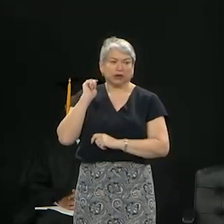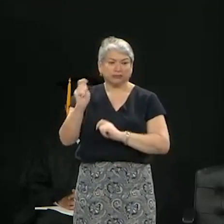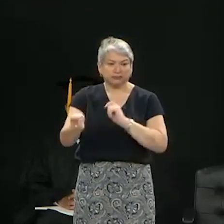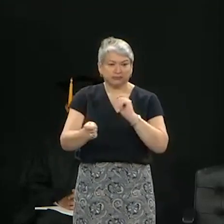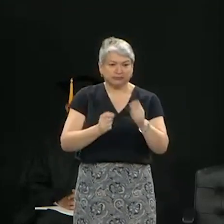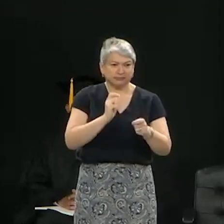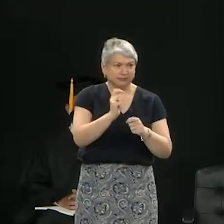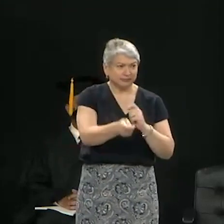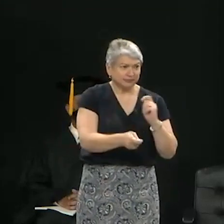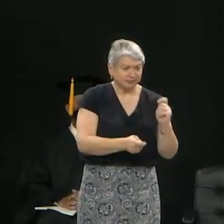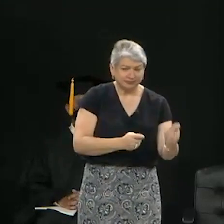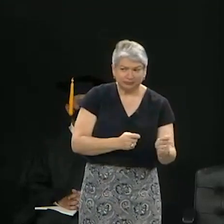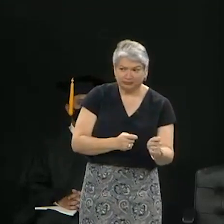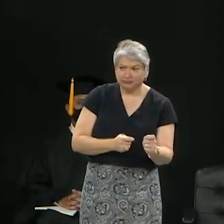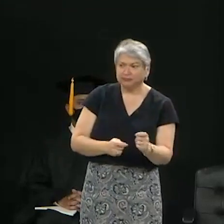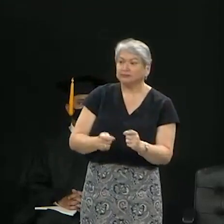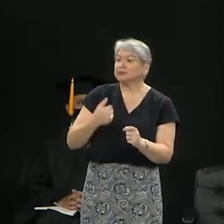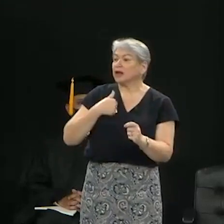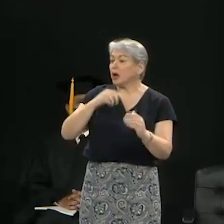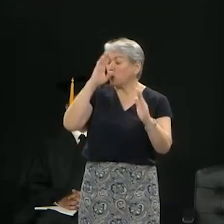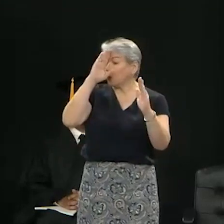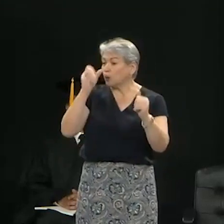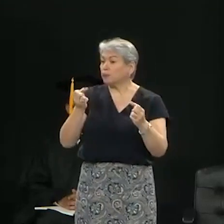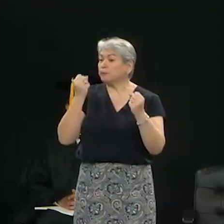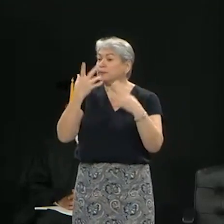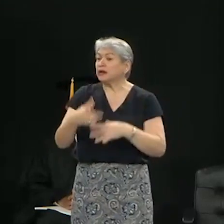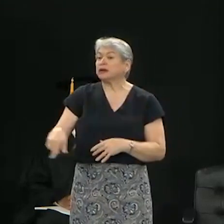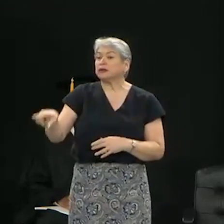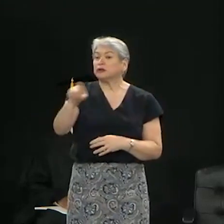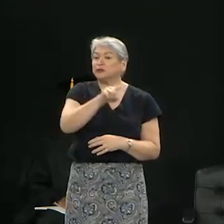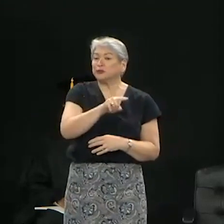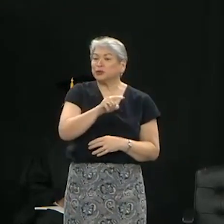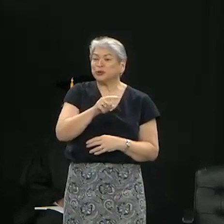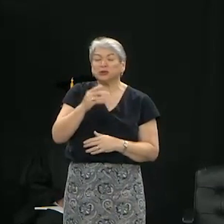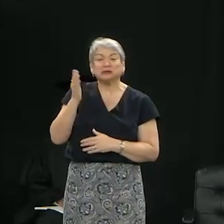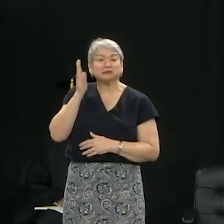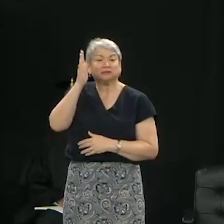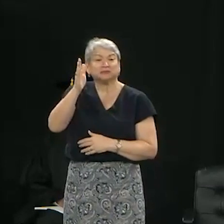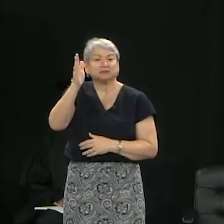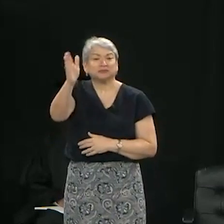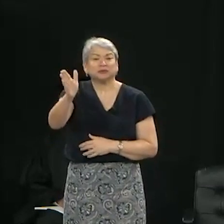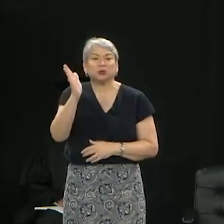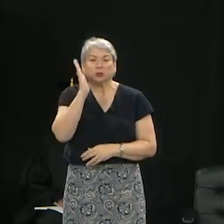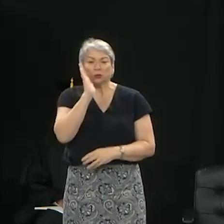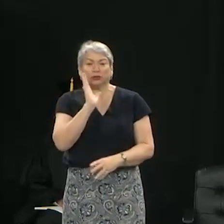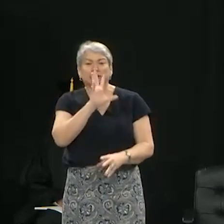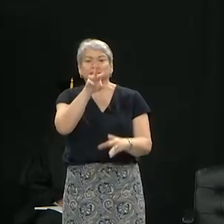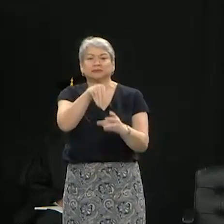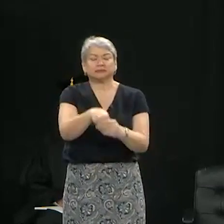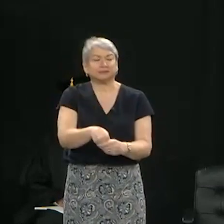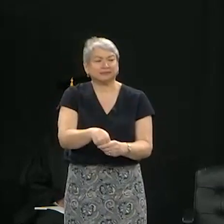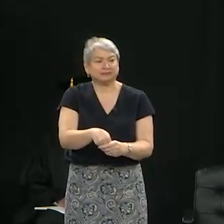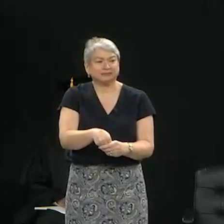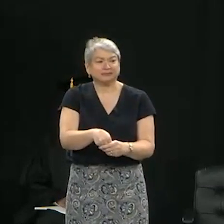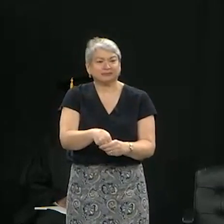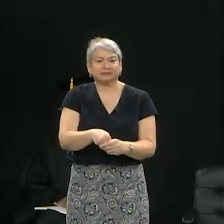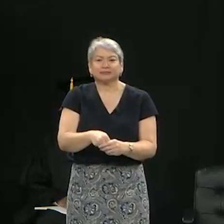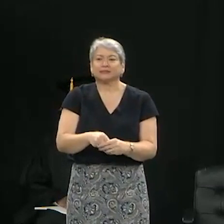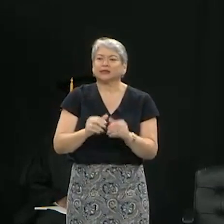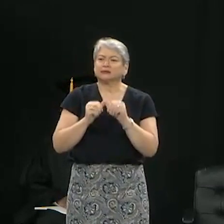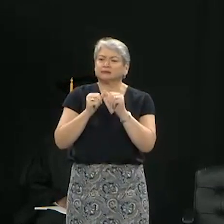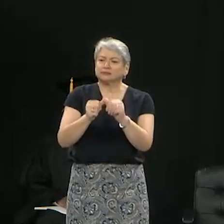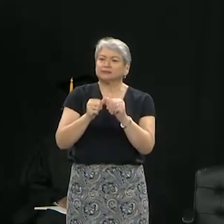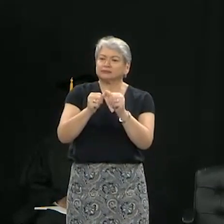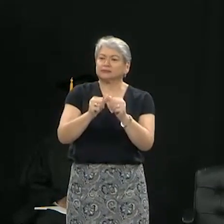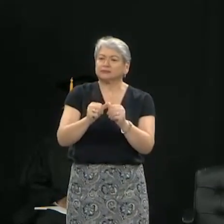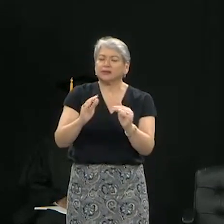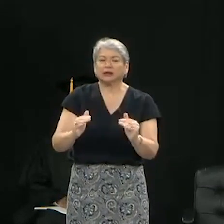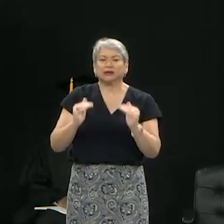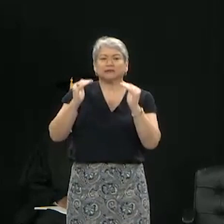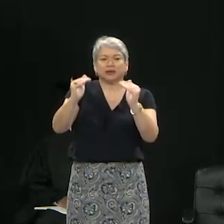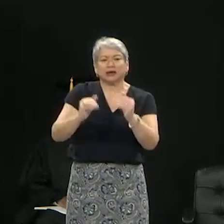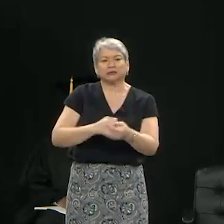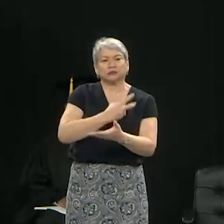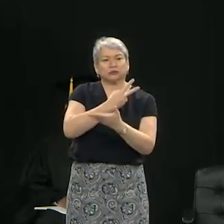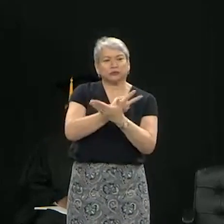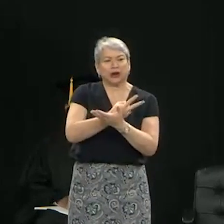It is my hope that many of you will one day join their ranks by pursuing advanced study here at The University of Southern Mississippi.